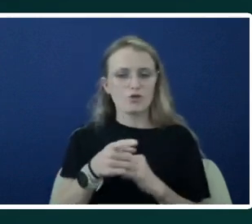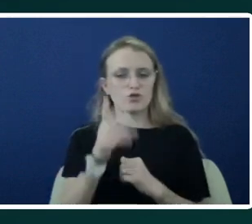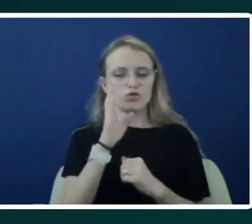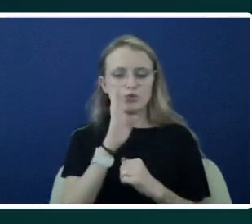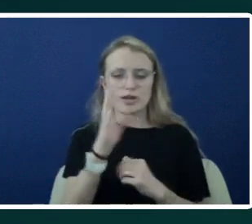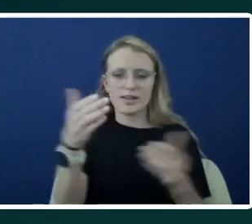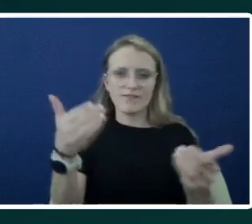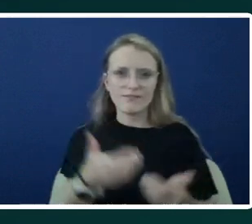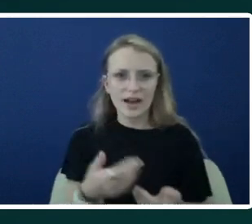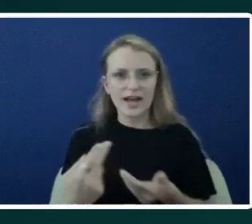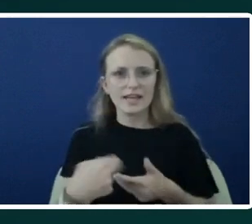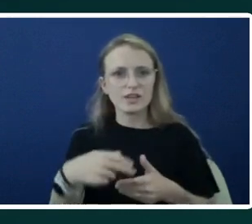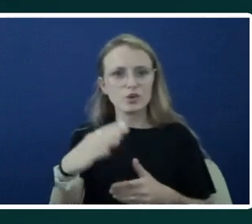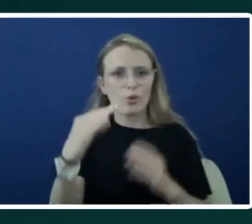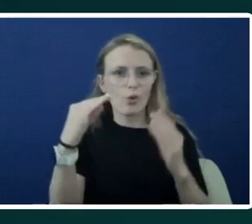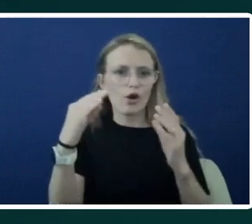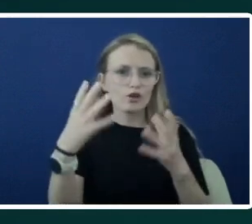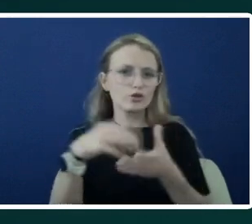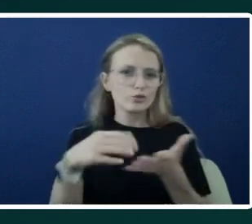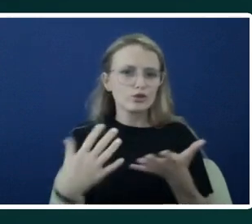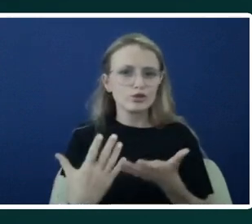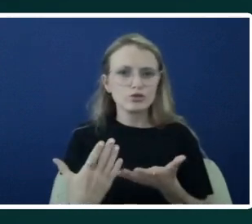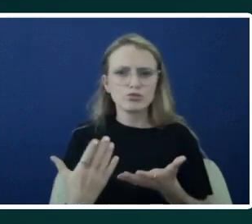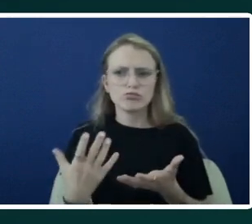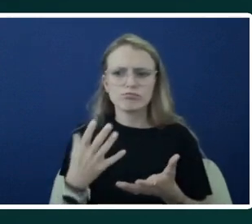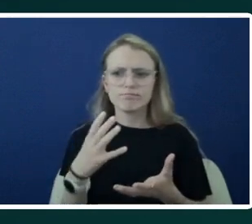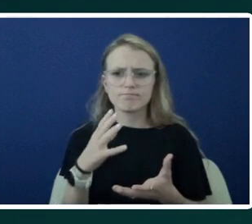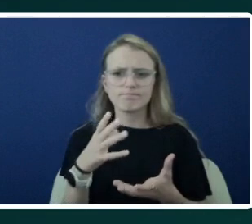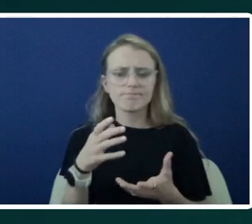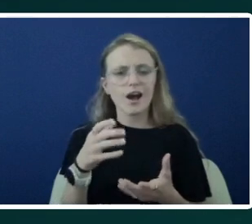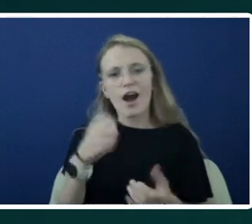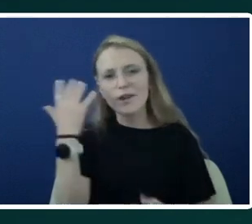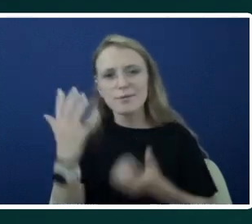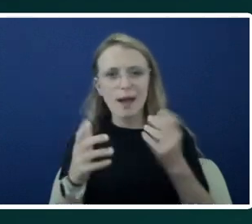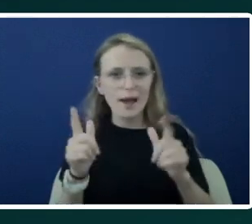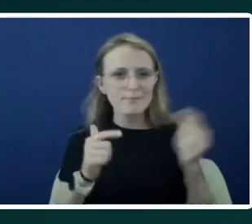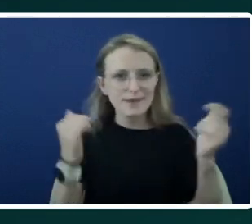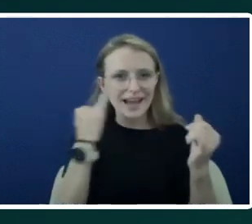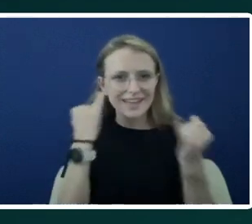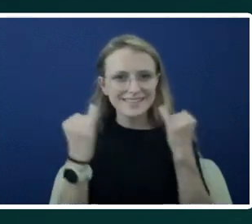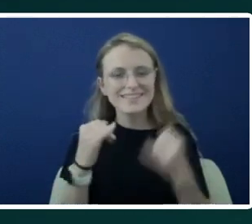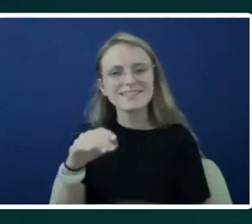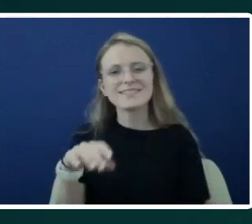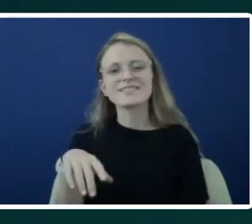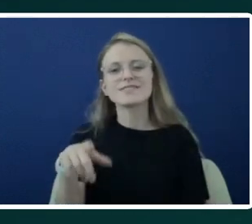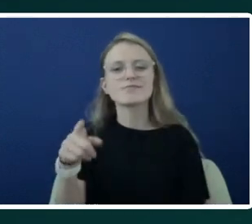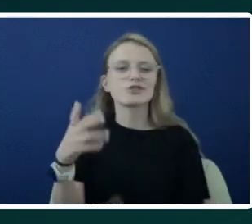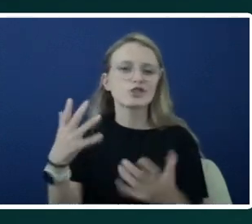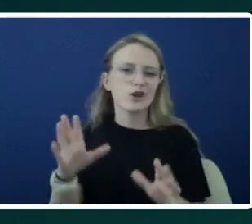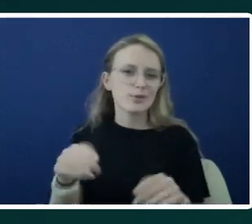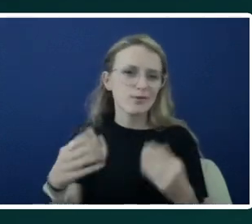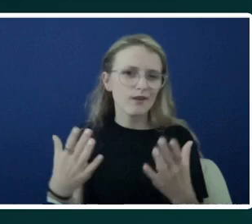ideas. And Samir has actually provided us with some materials that can support that.